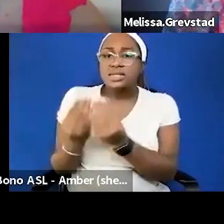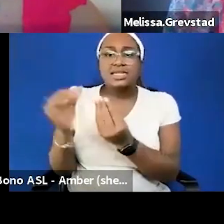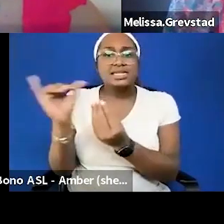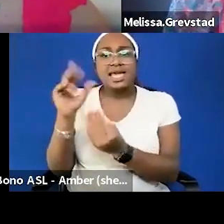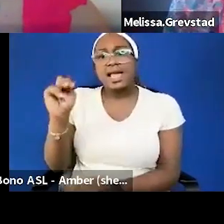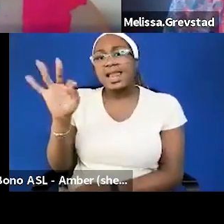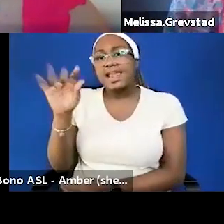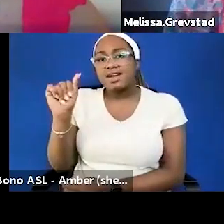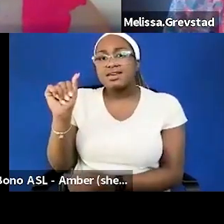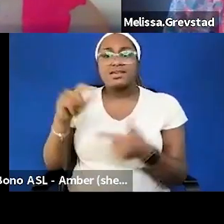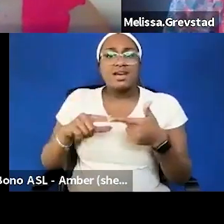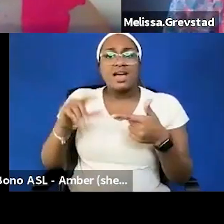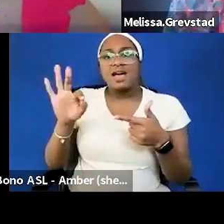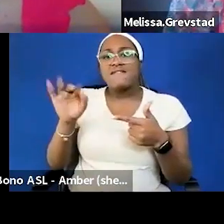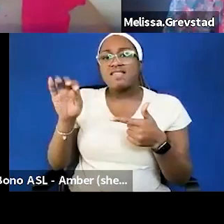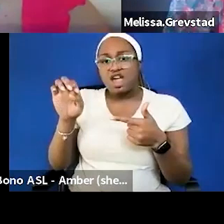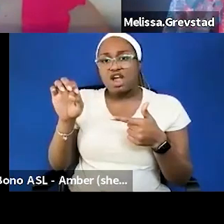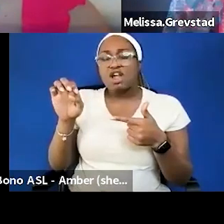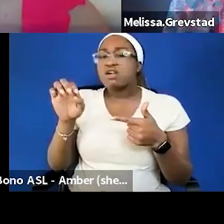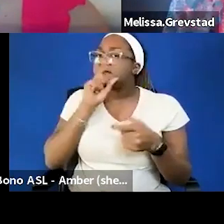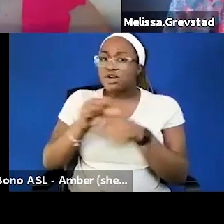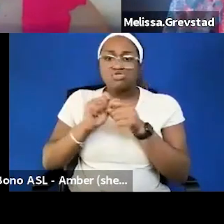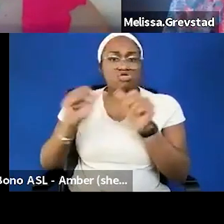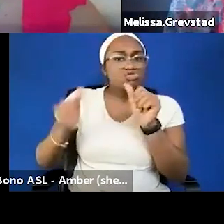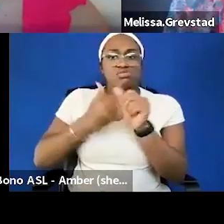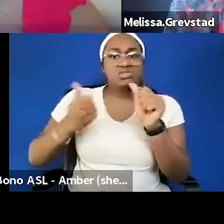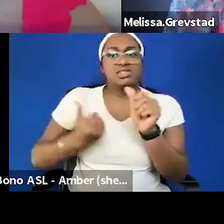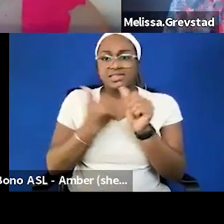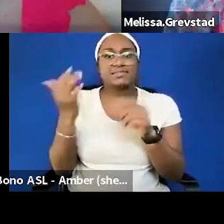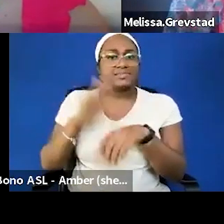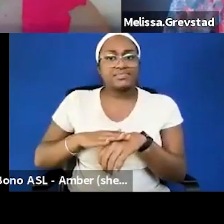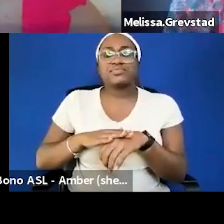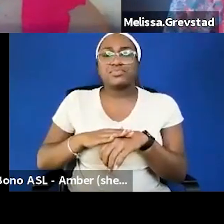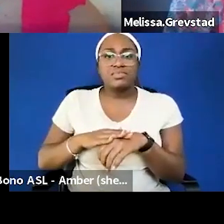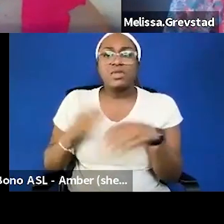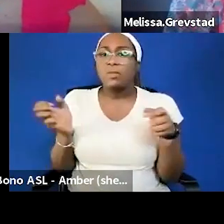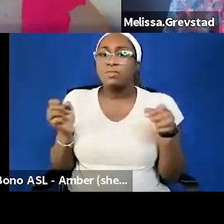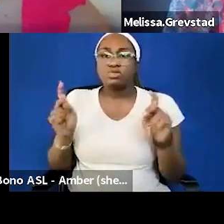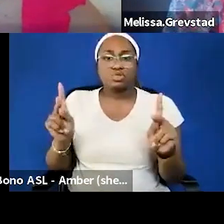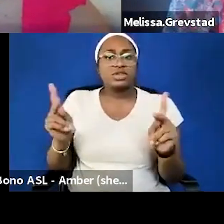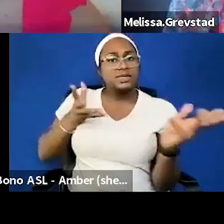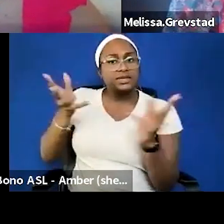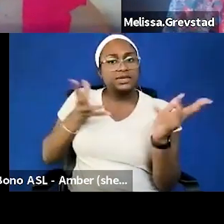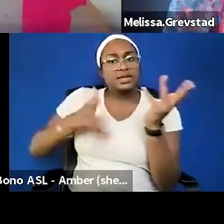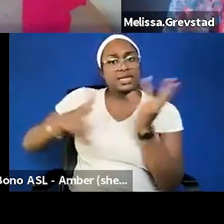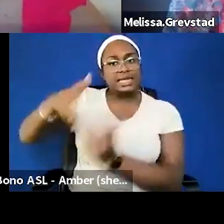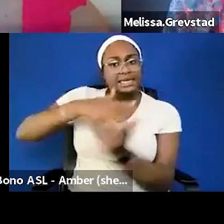and Flare to make sure that you are staying up to date on opportunities to engage is really important.